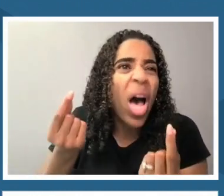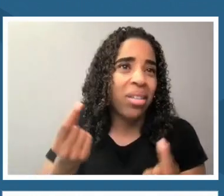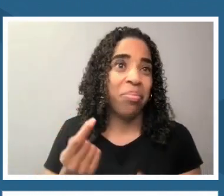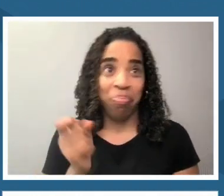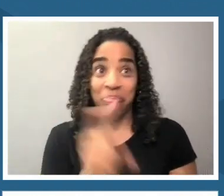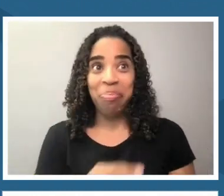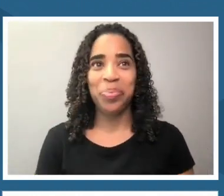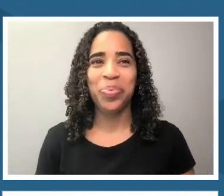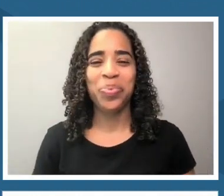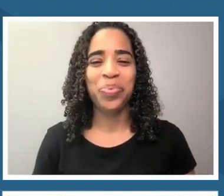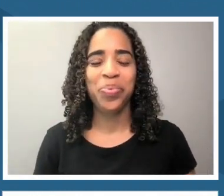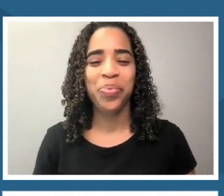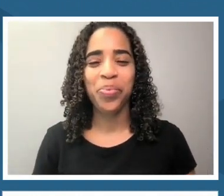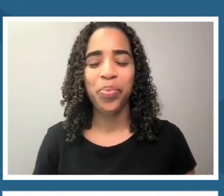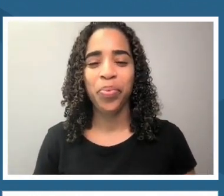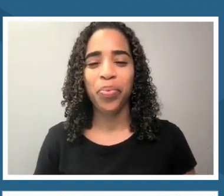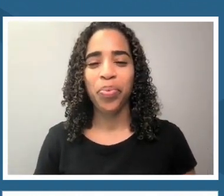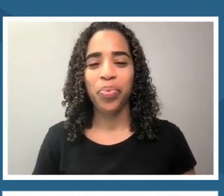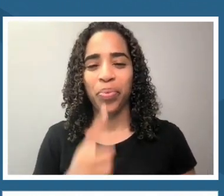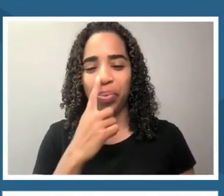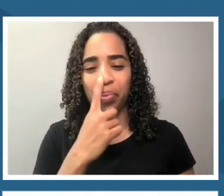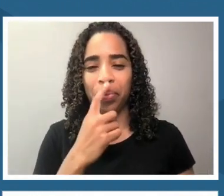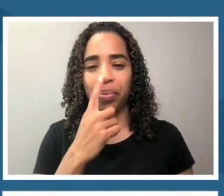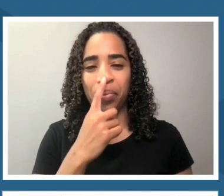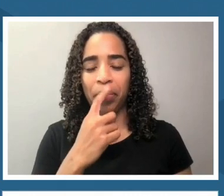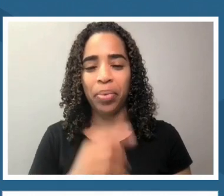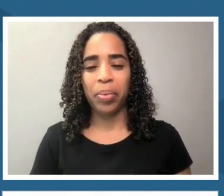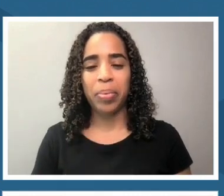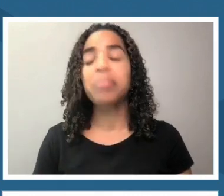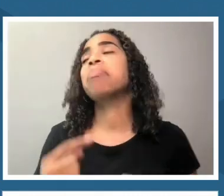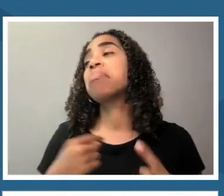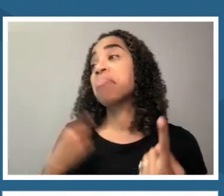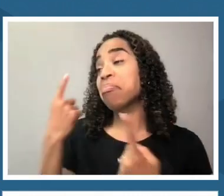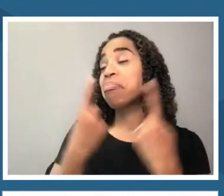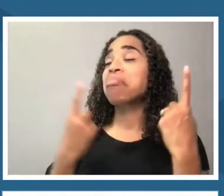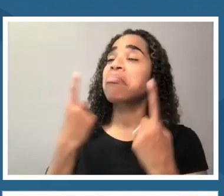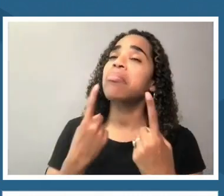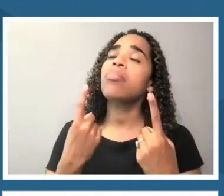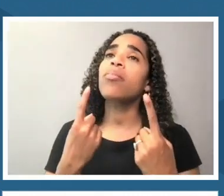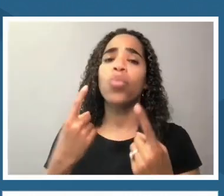um the other things that i think of you know we talked a little bit about